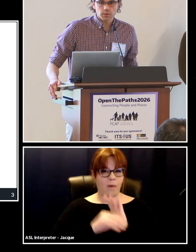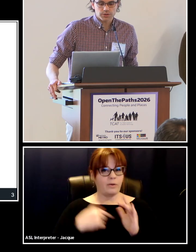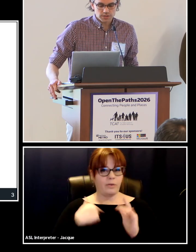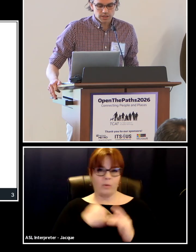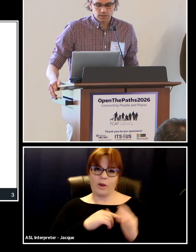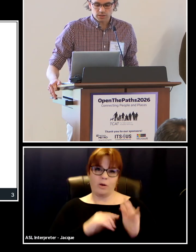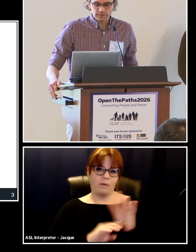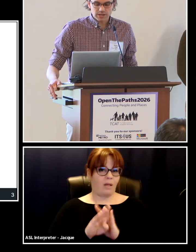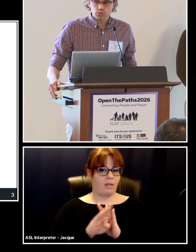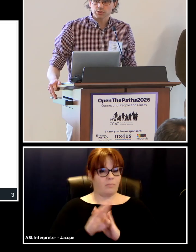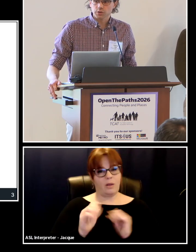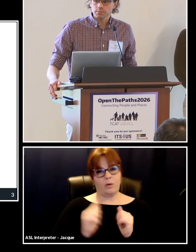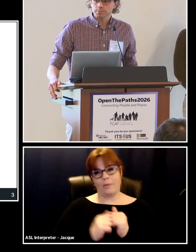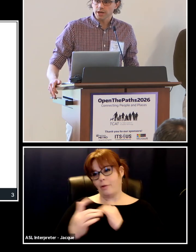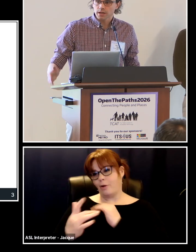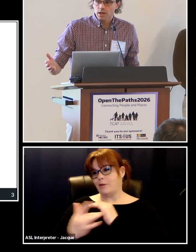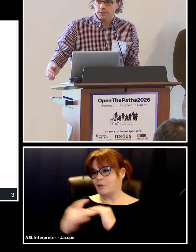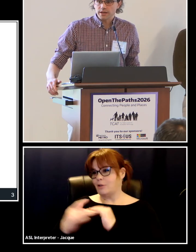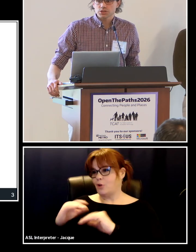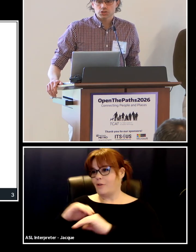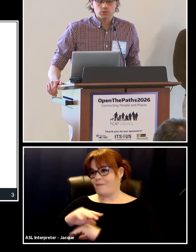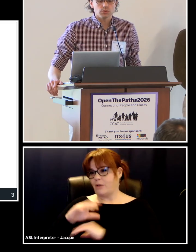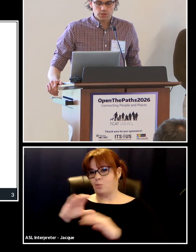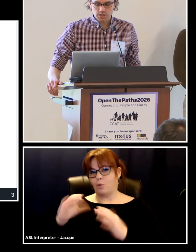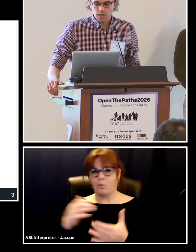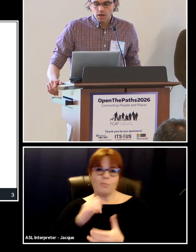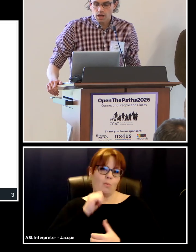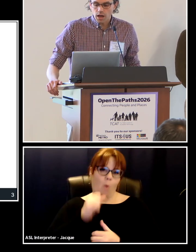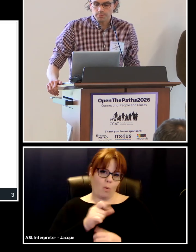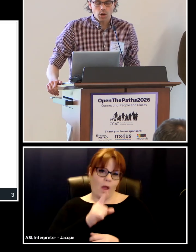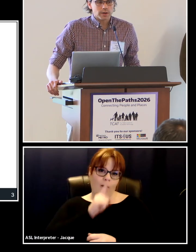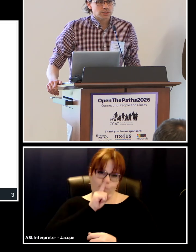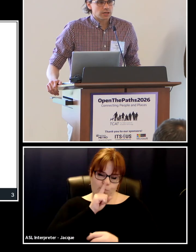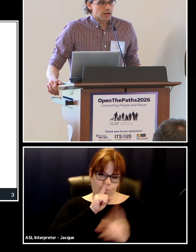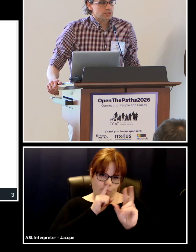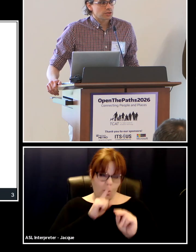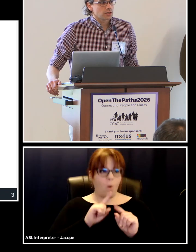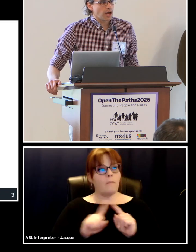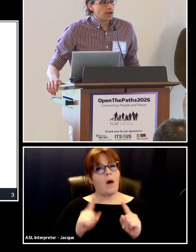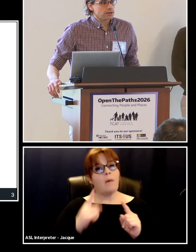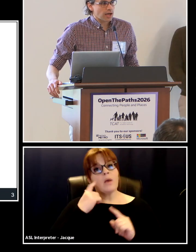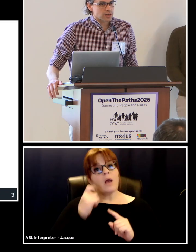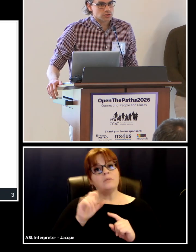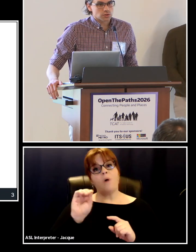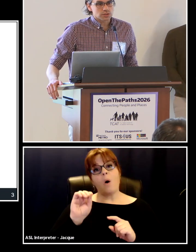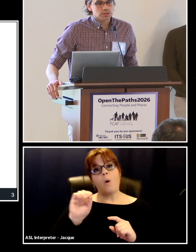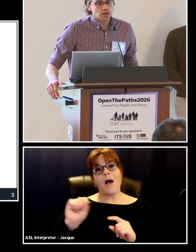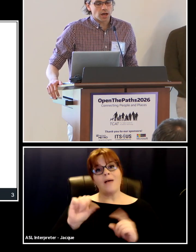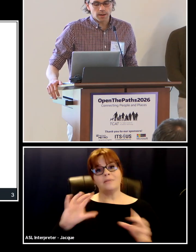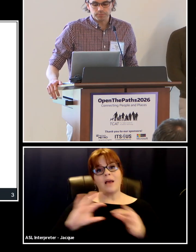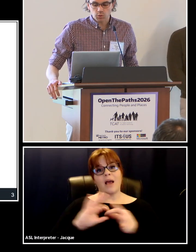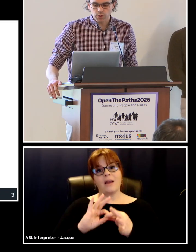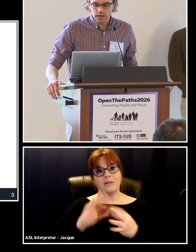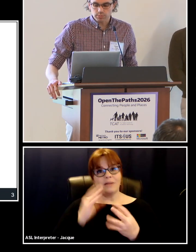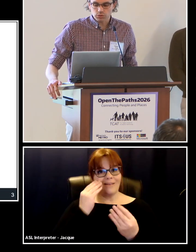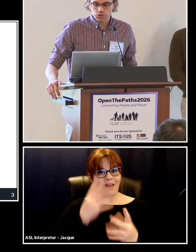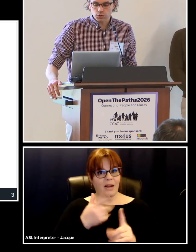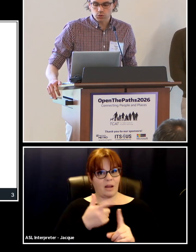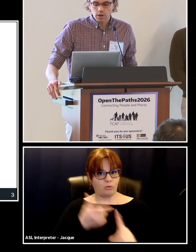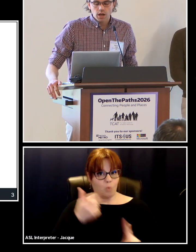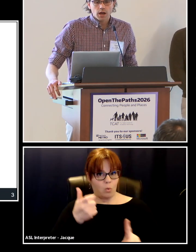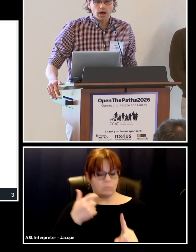with our technical advisory group but thanks to the um OS-CONNECT uh data source um we're able to